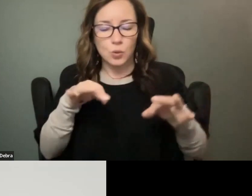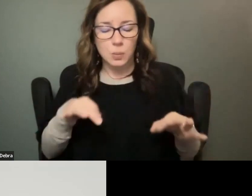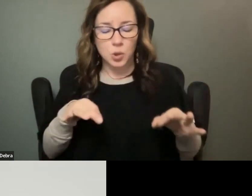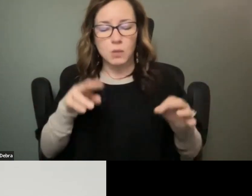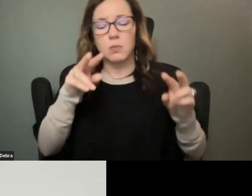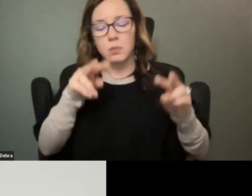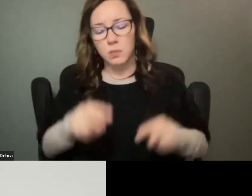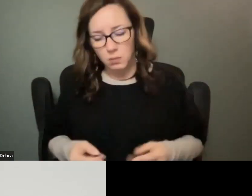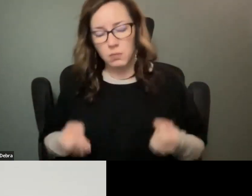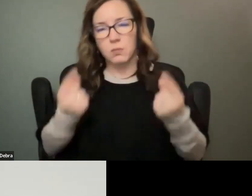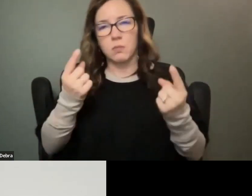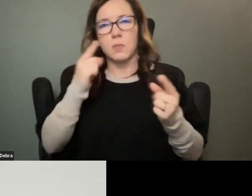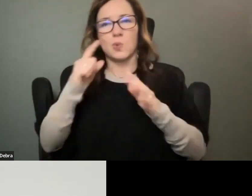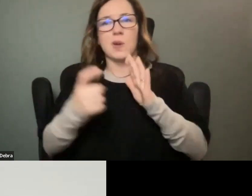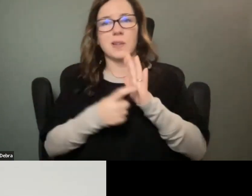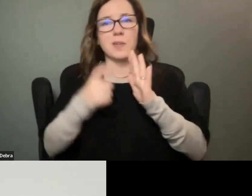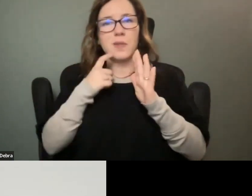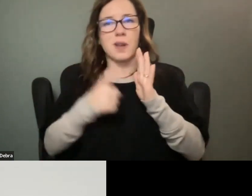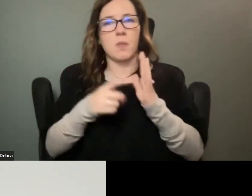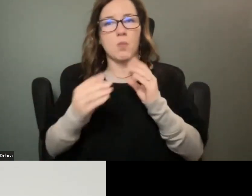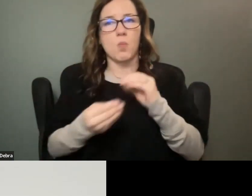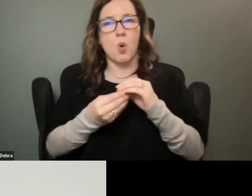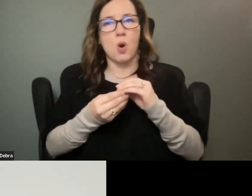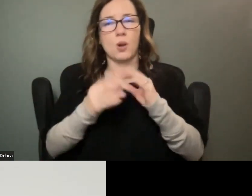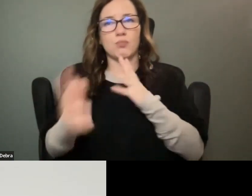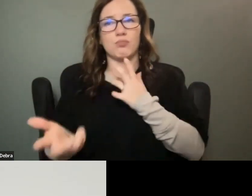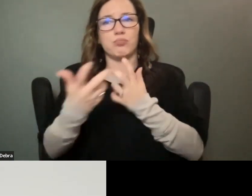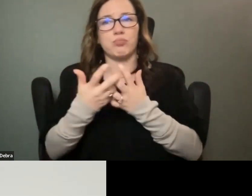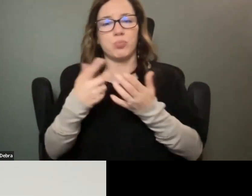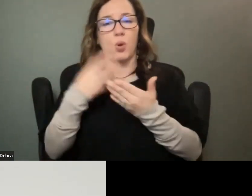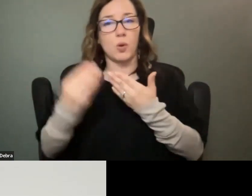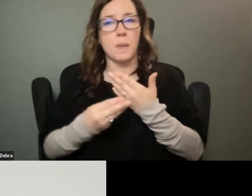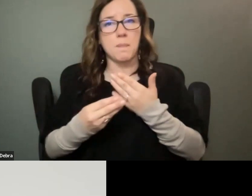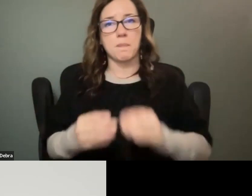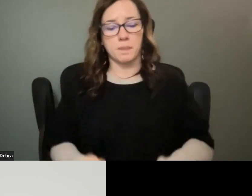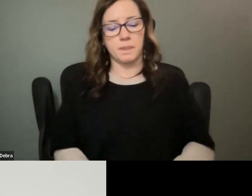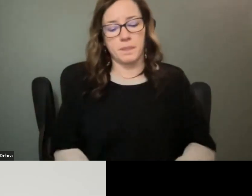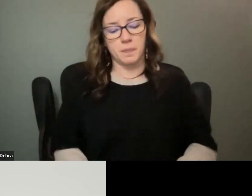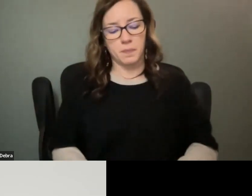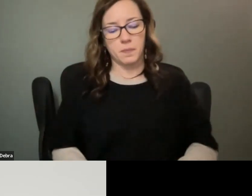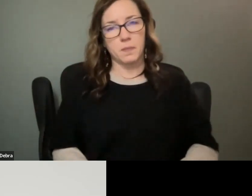perhaps identify a more suitable program to which you can apply to